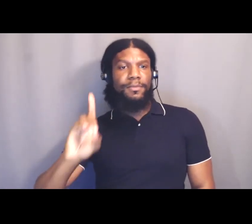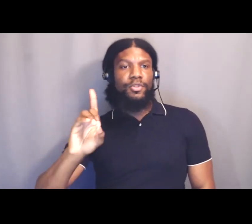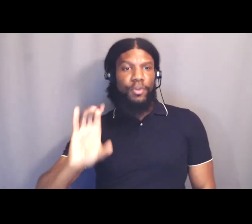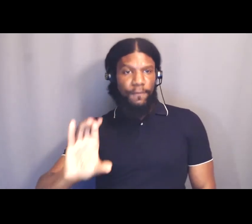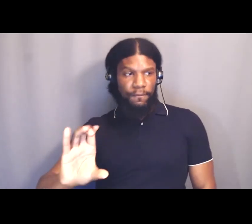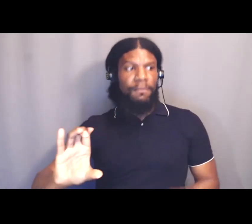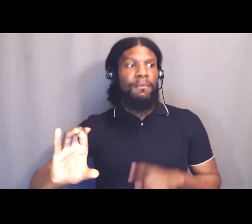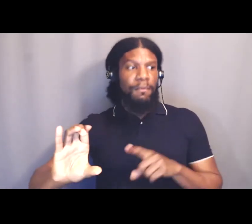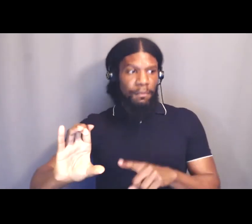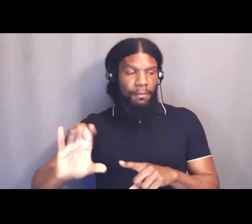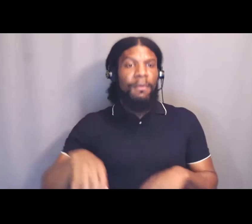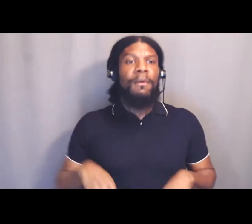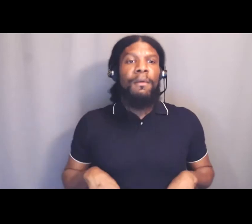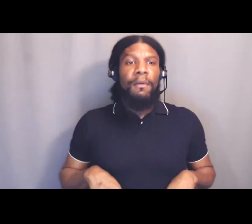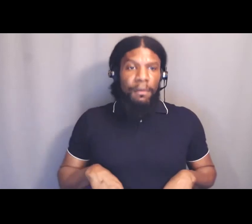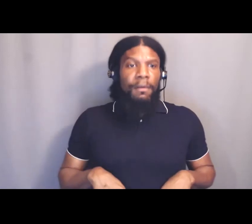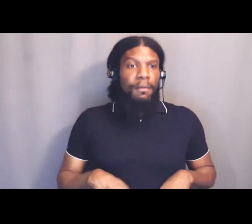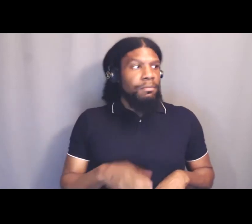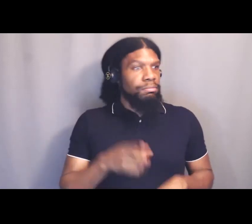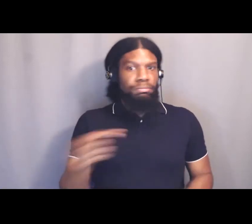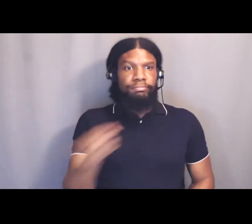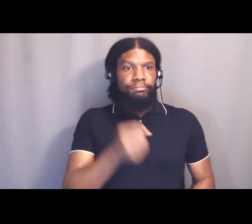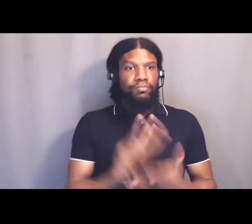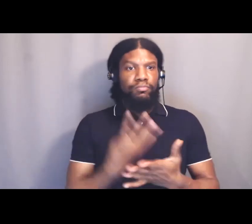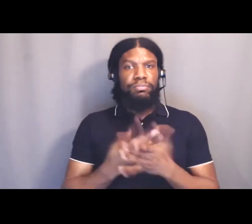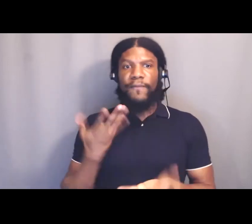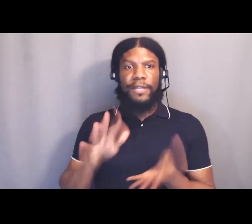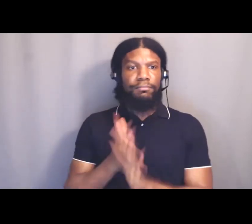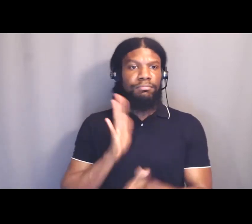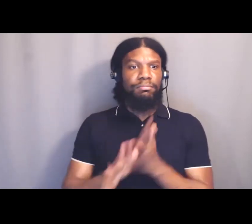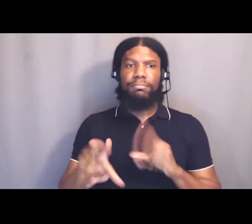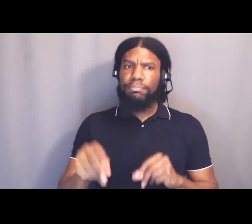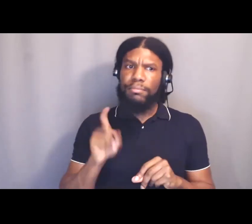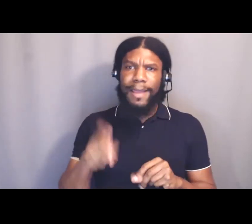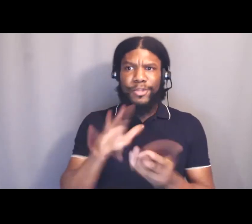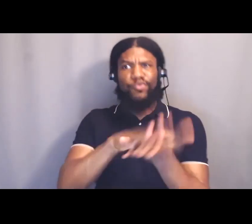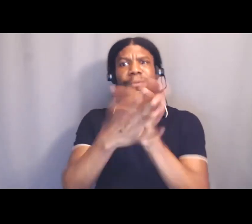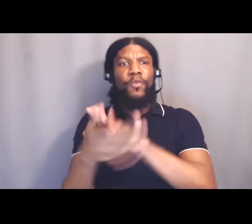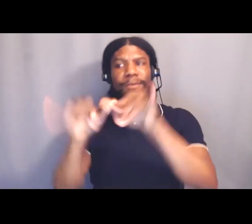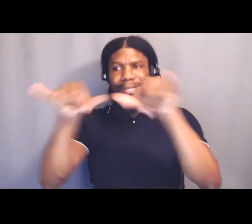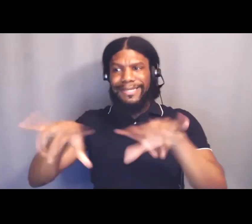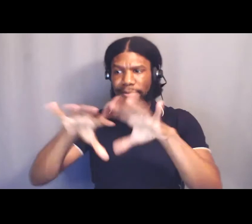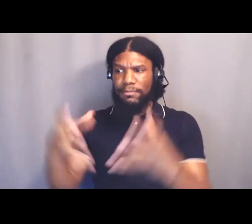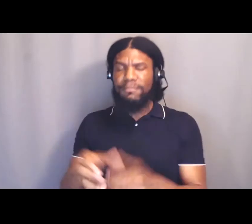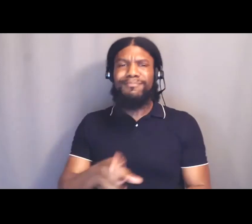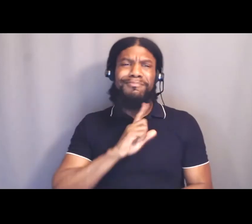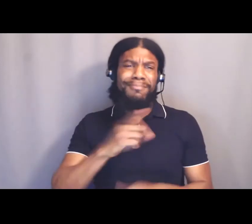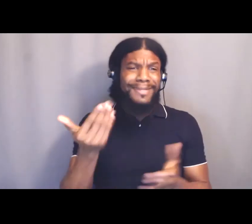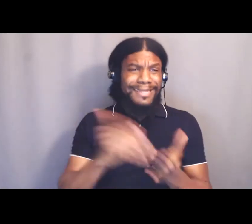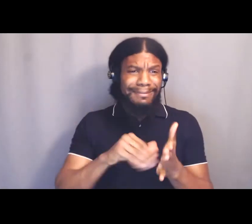So it was really a beautiful gathering. Some of the Floyd family wasn't present and Ben Crump, his attorney,